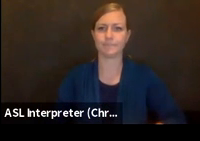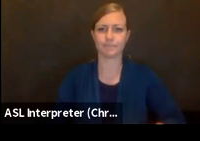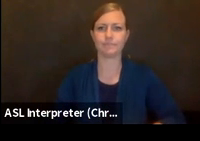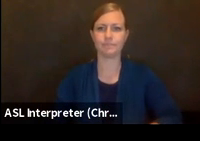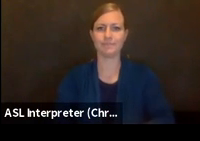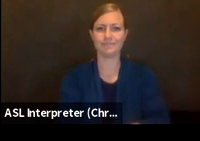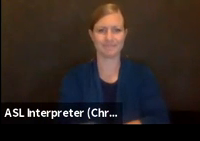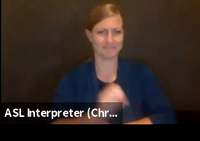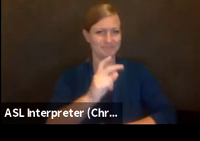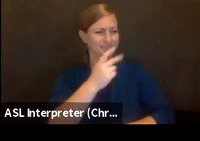Kristina Wambold: Thank you. Mm hmm.